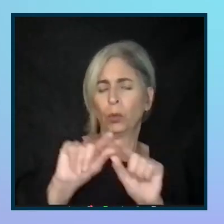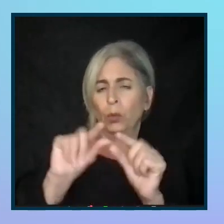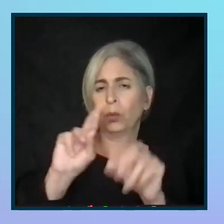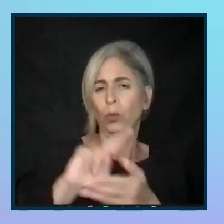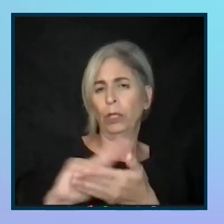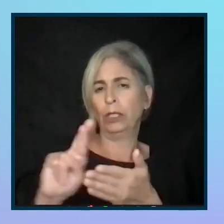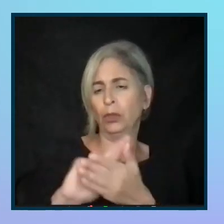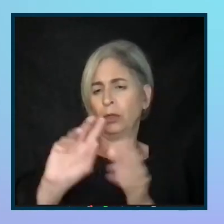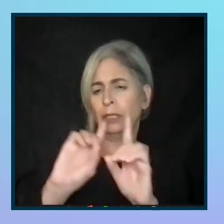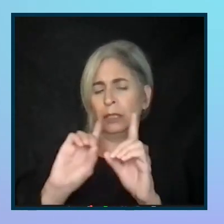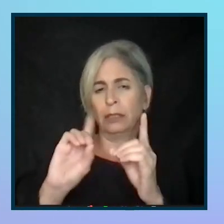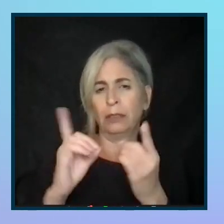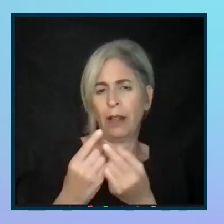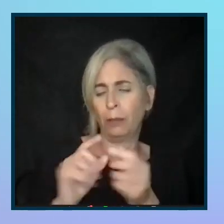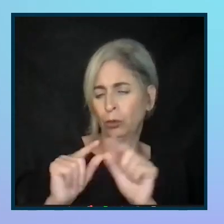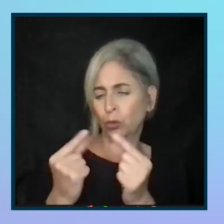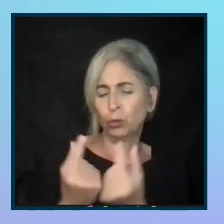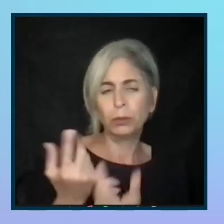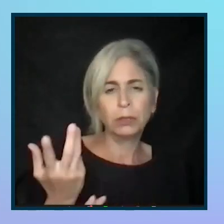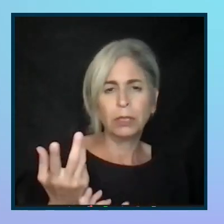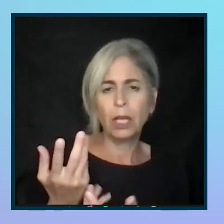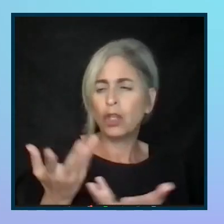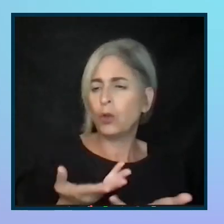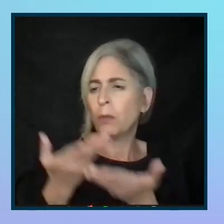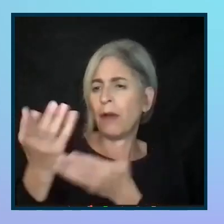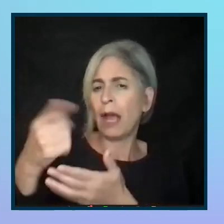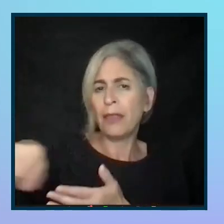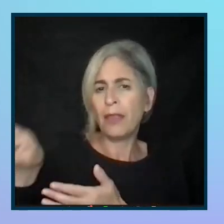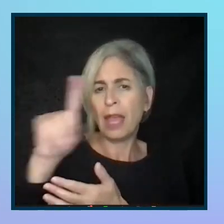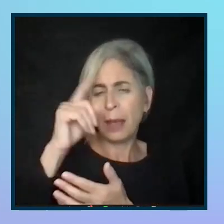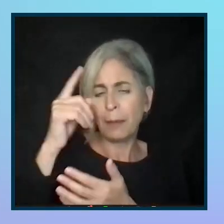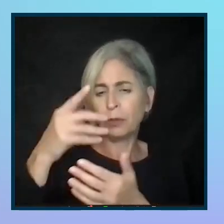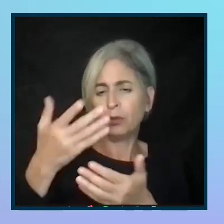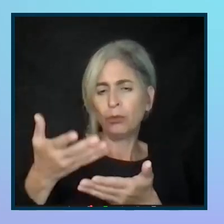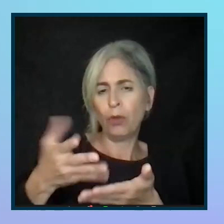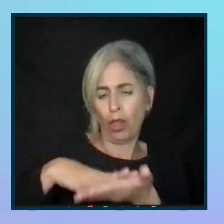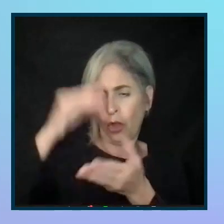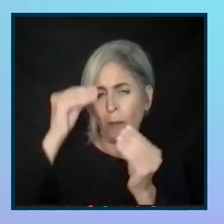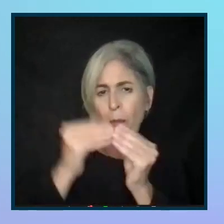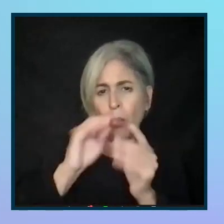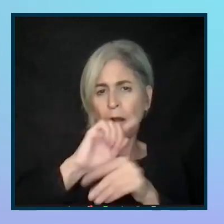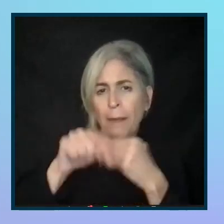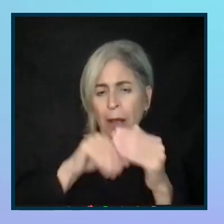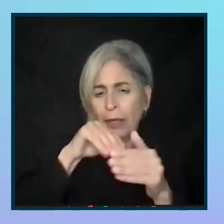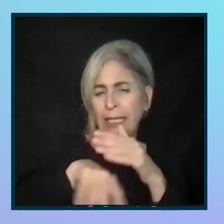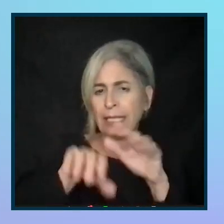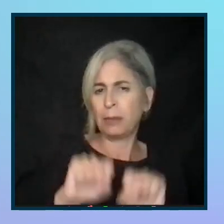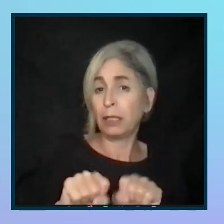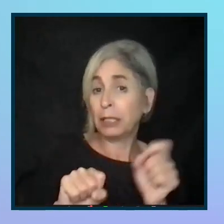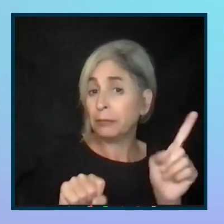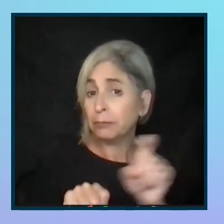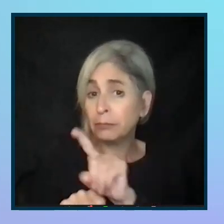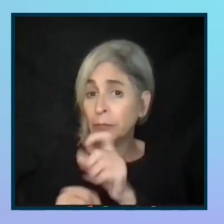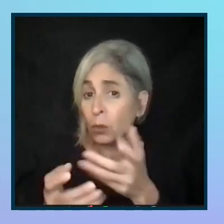and what do you provide to them so they can learn more about accessibility?" Anyone interested in taking that one?